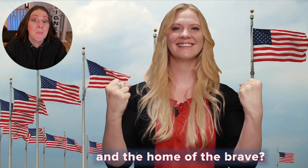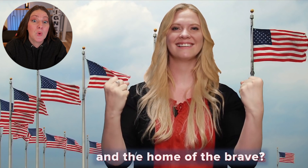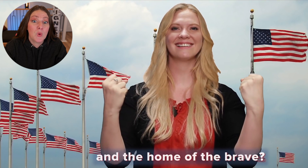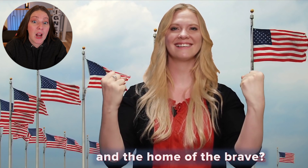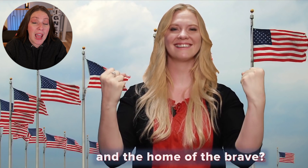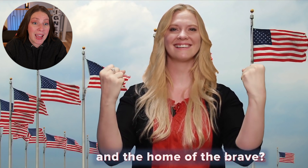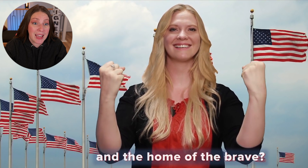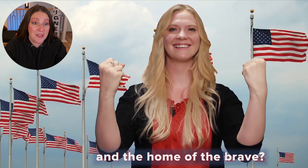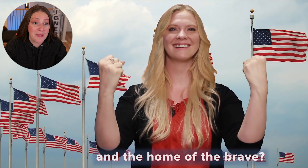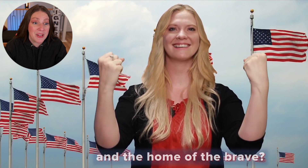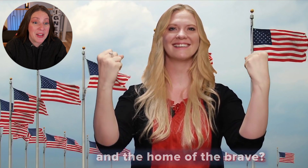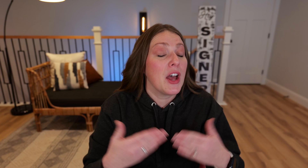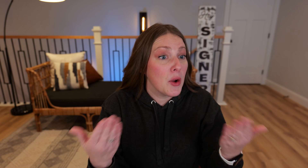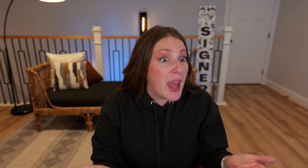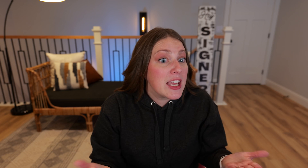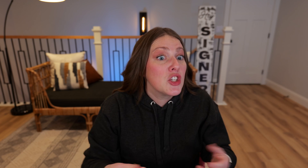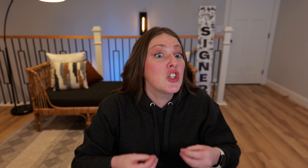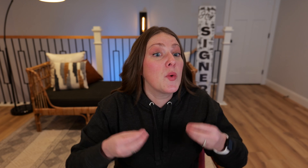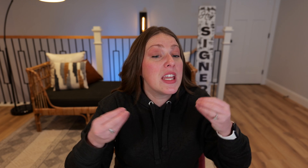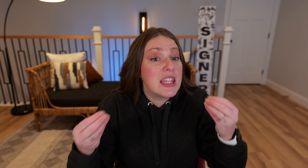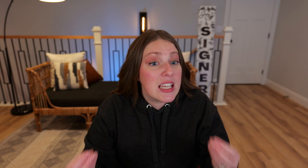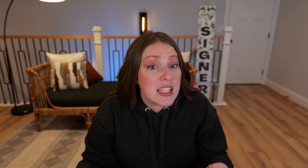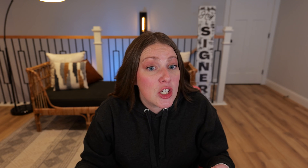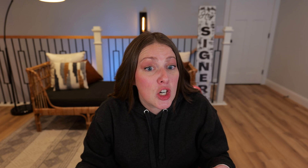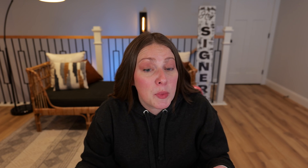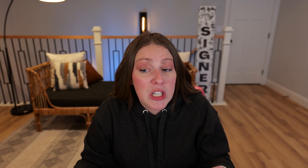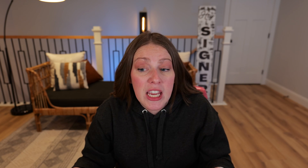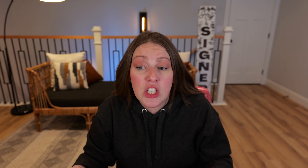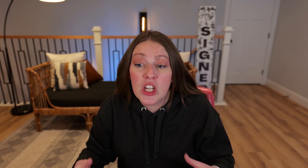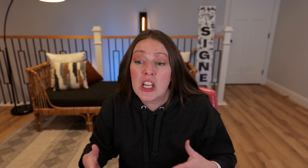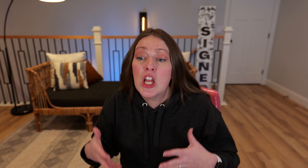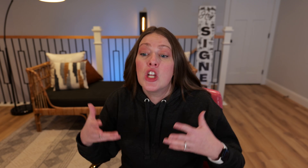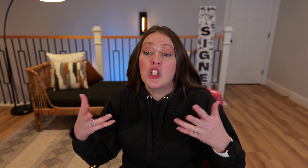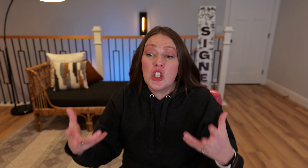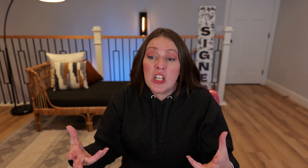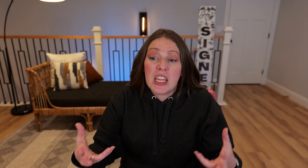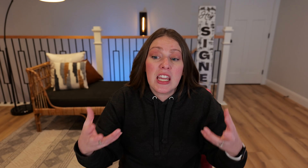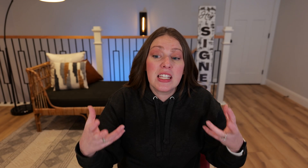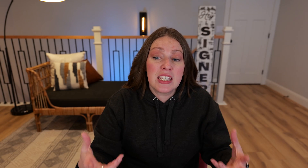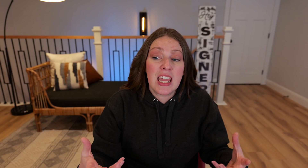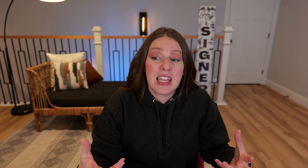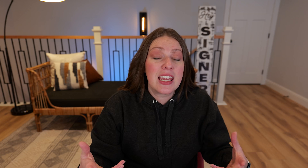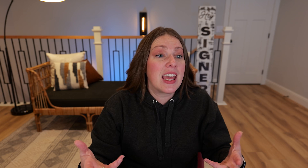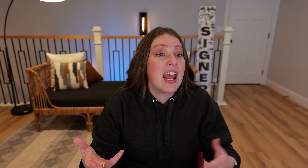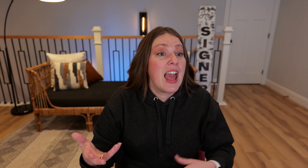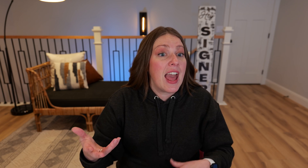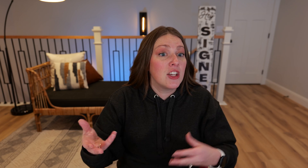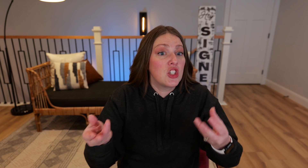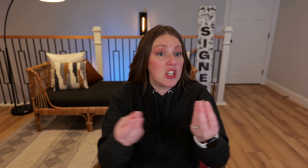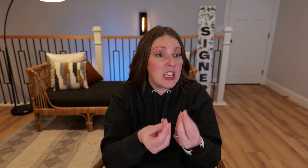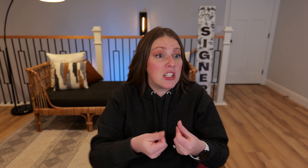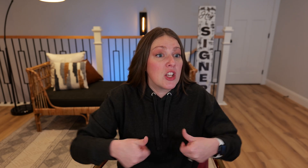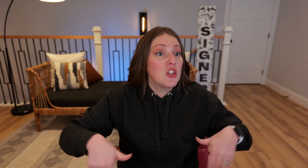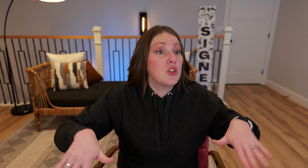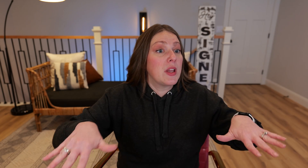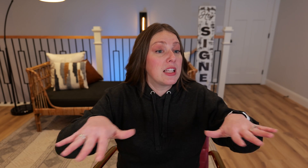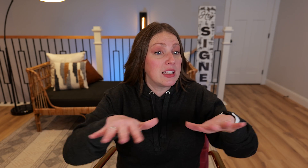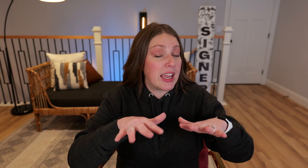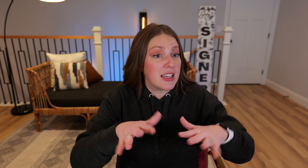brave. Okay. So in this interpretation, she is taking it and she's doing land